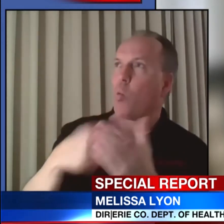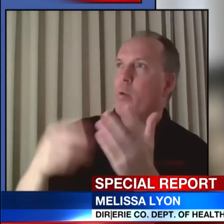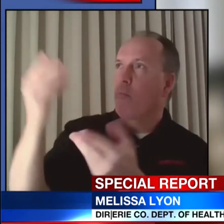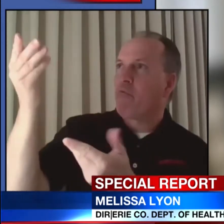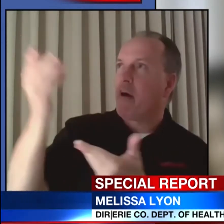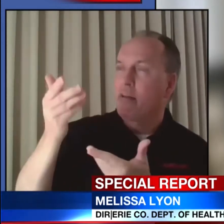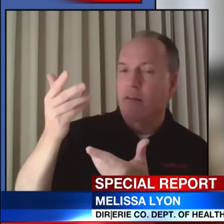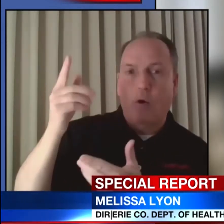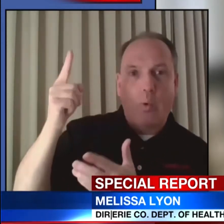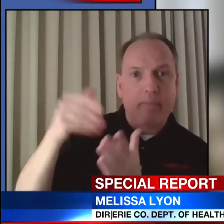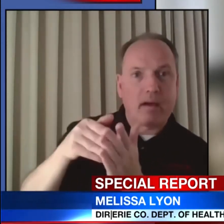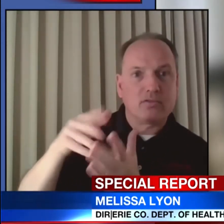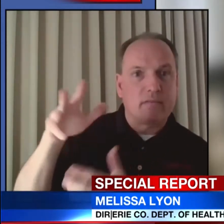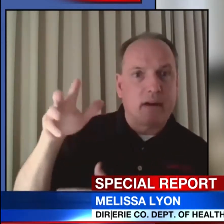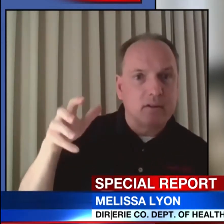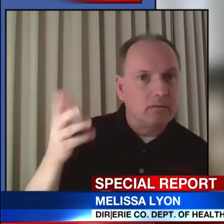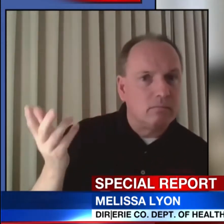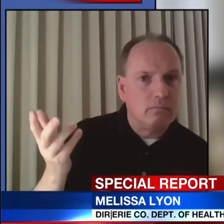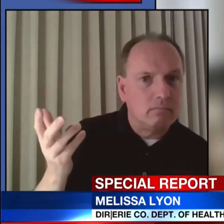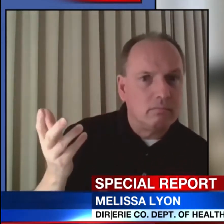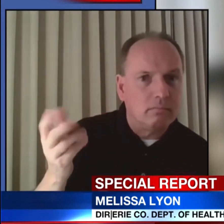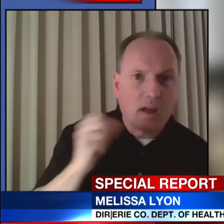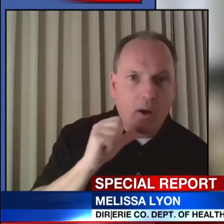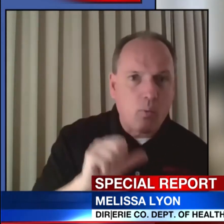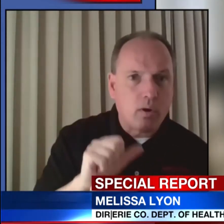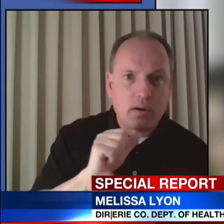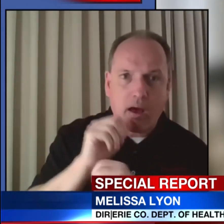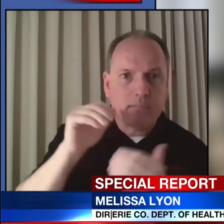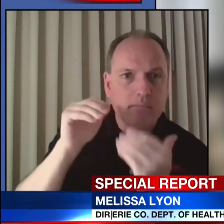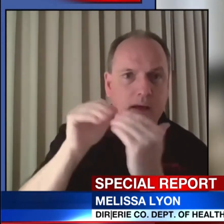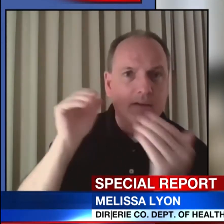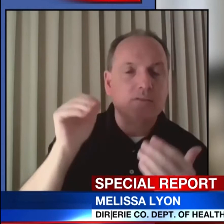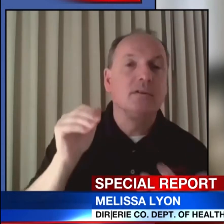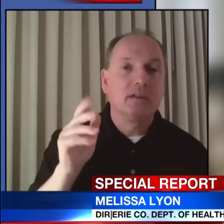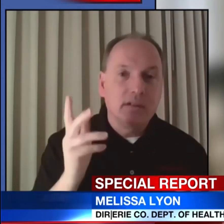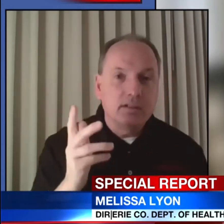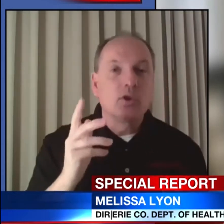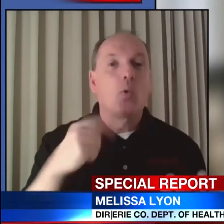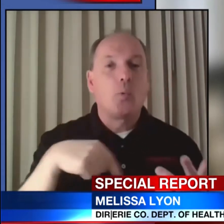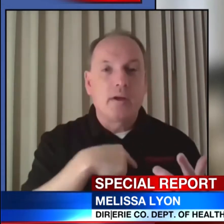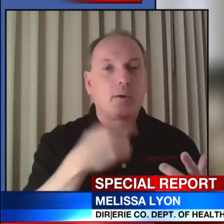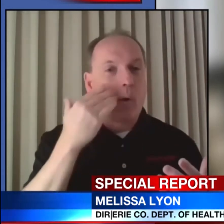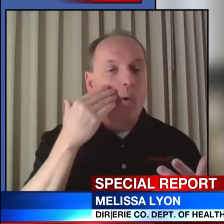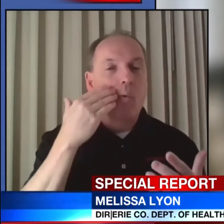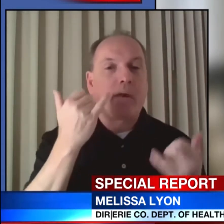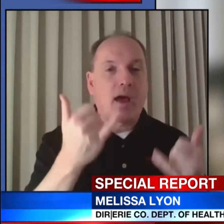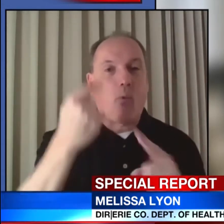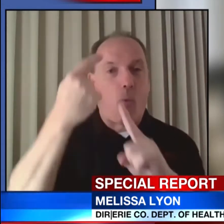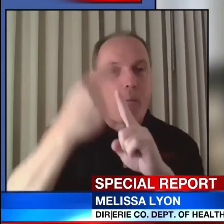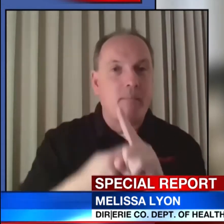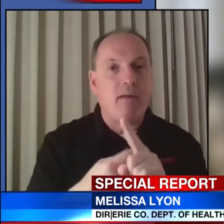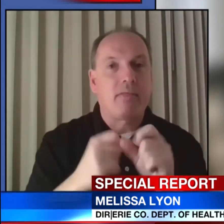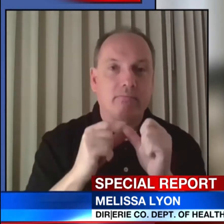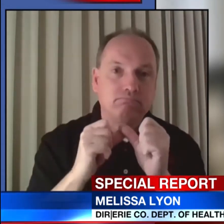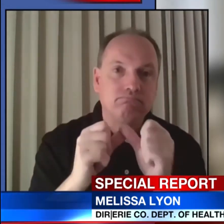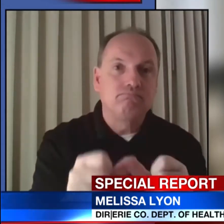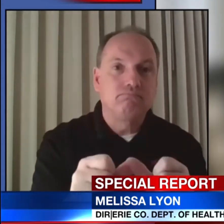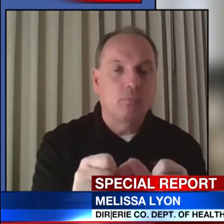VACCINES THEY WILL ALLOCATE. IT WAS FRUSTRATING. WE WOULD HAVE TO WAIT AND SEE WHAT WAS PROVIDED WHICH